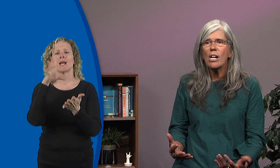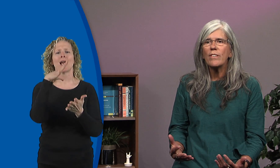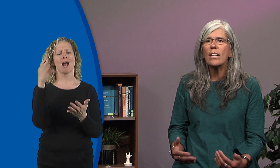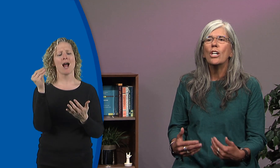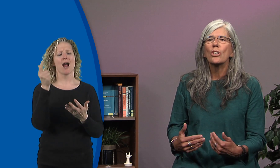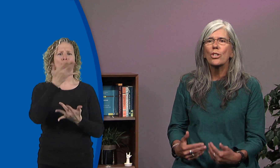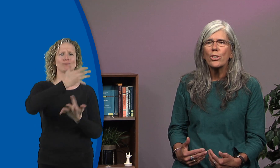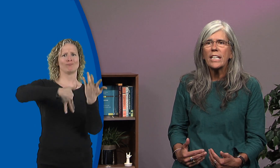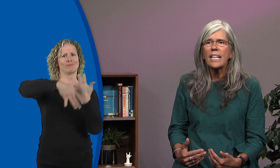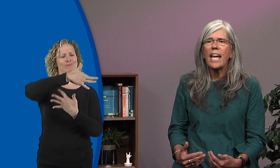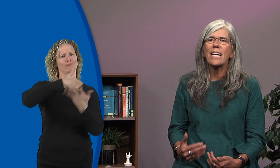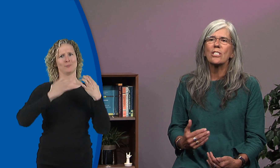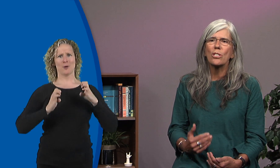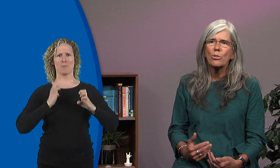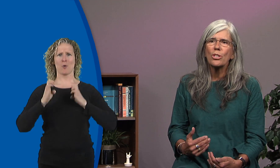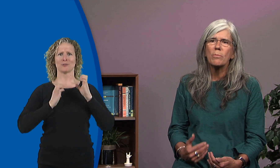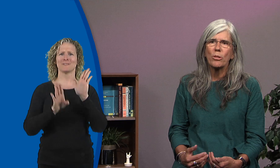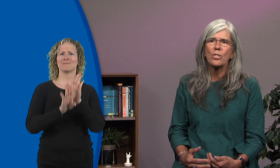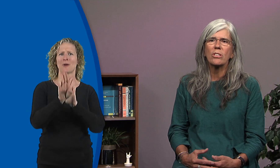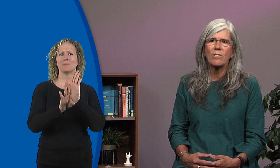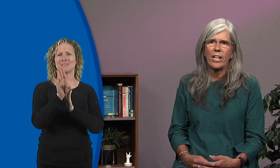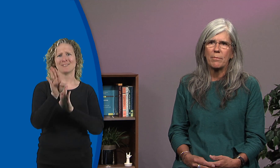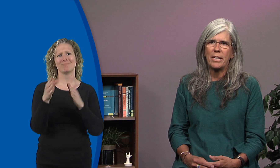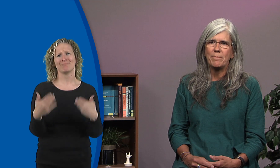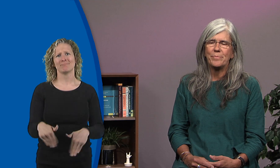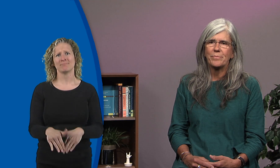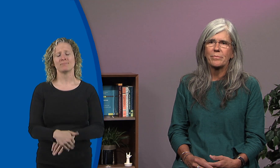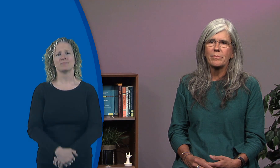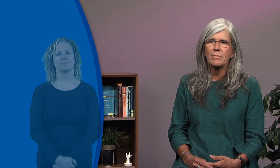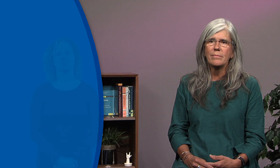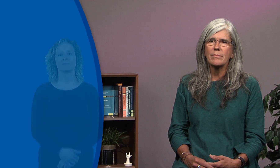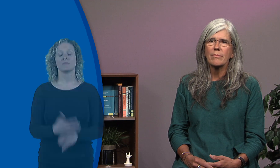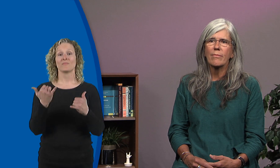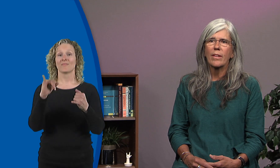learning, and social-emotional development.